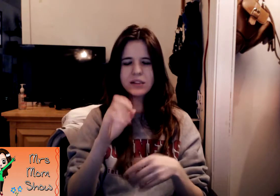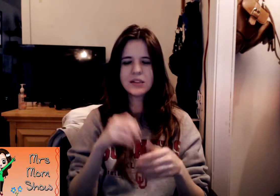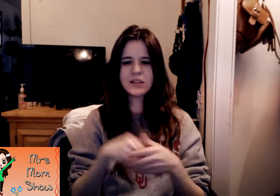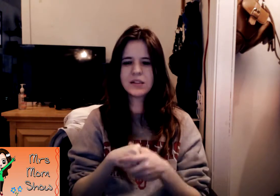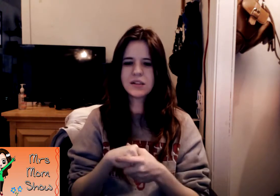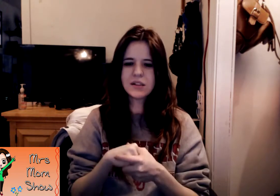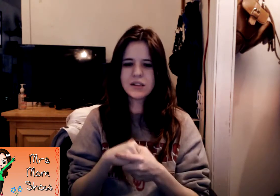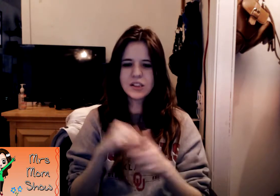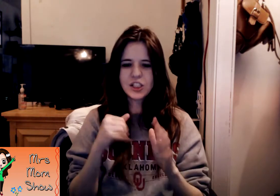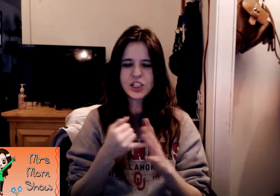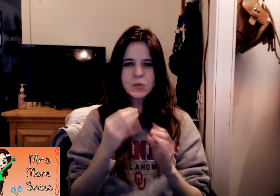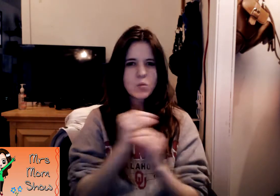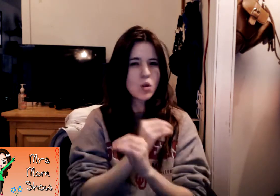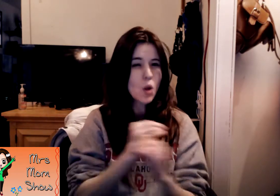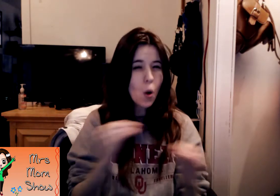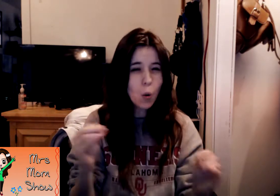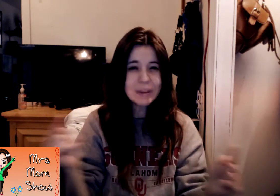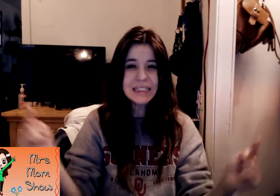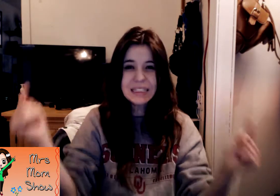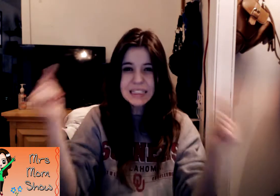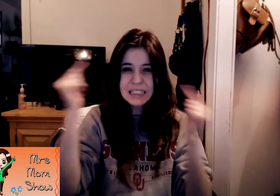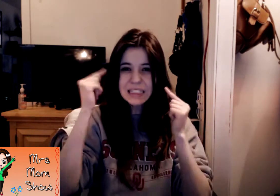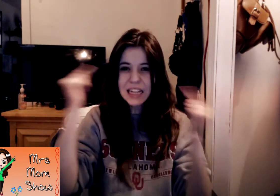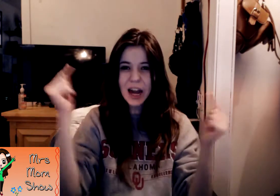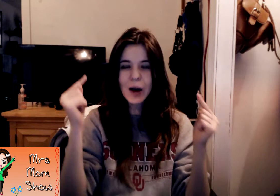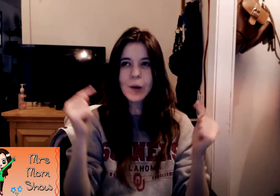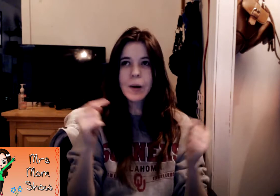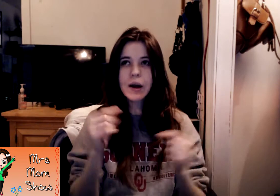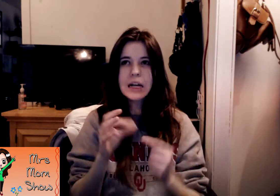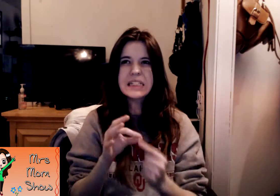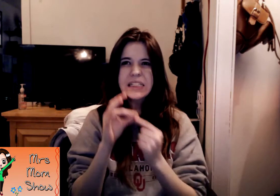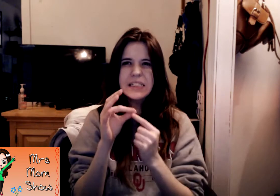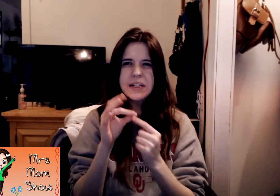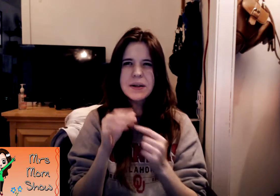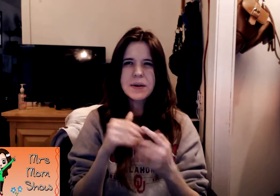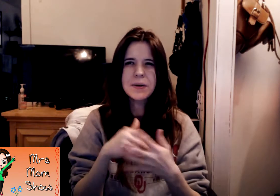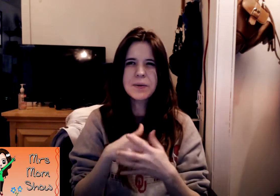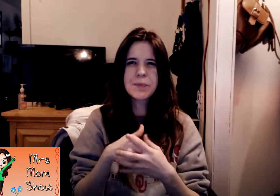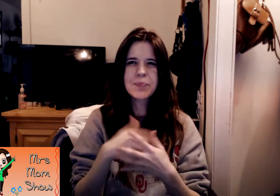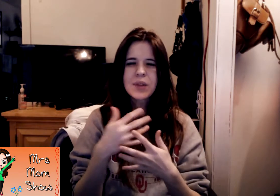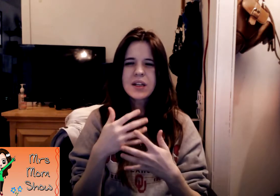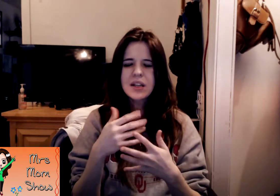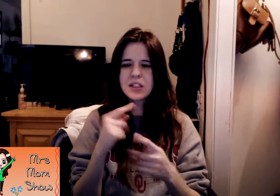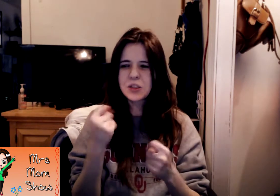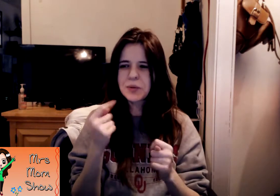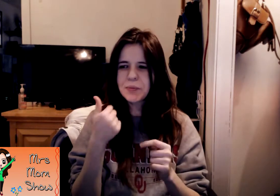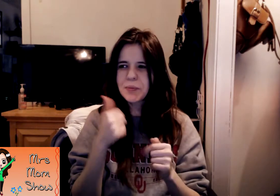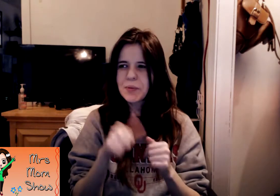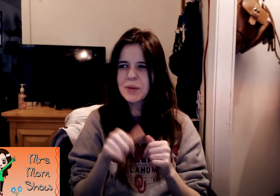With zero sound except... (trying to remember)